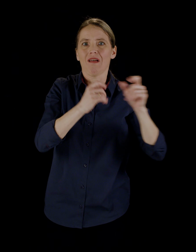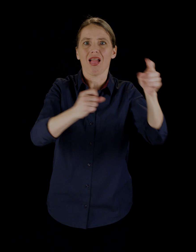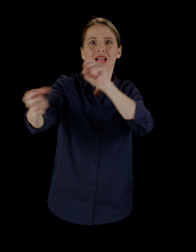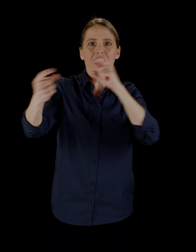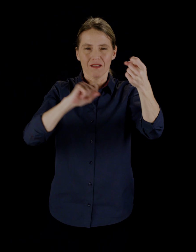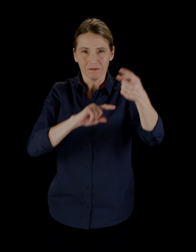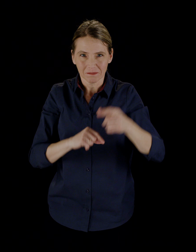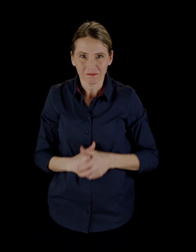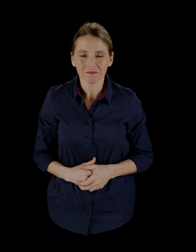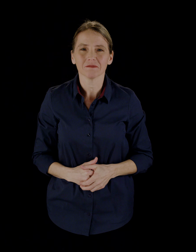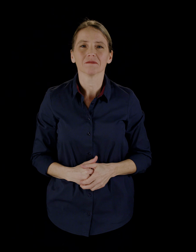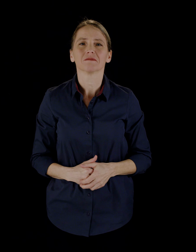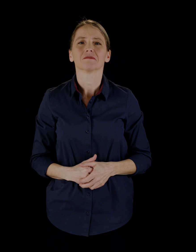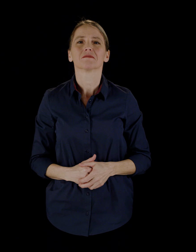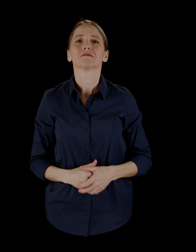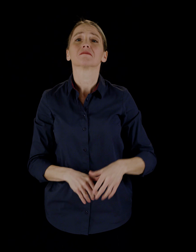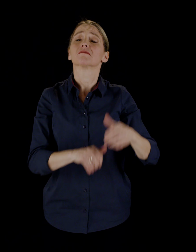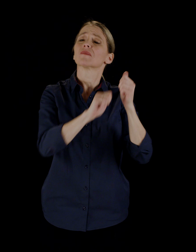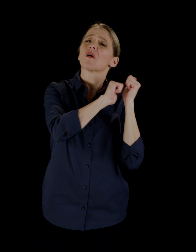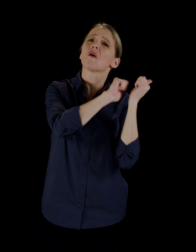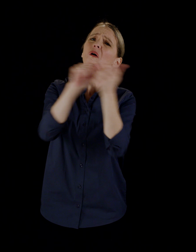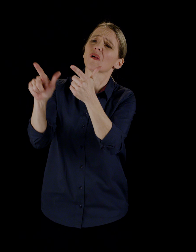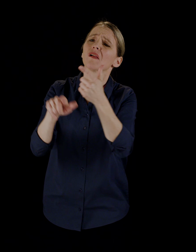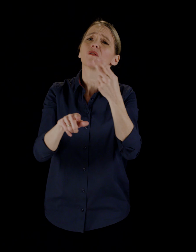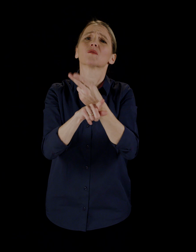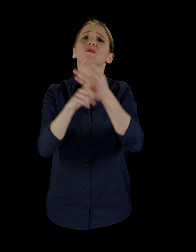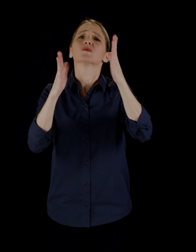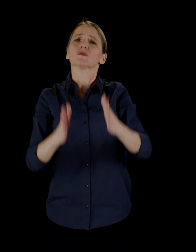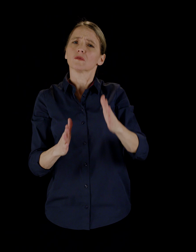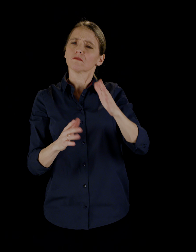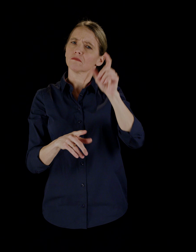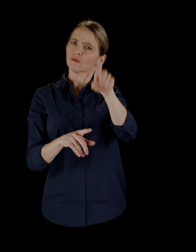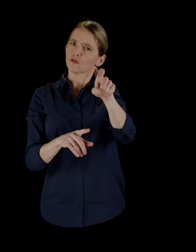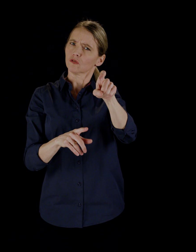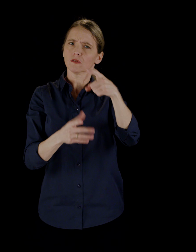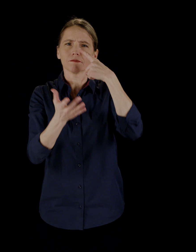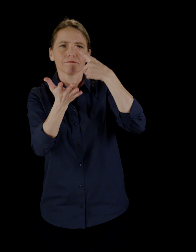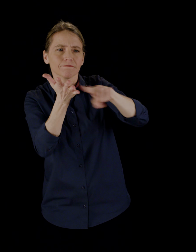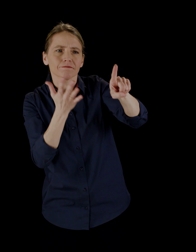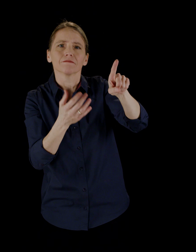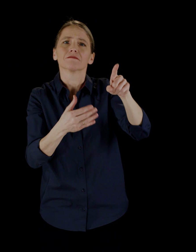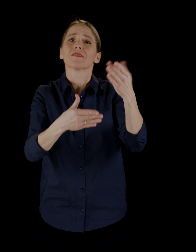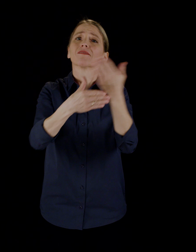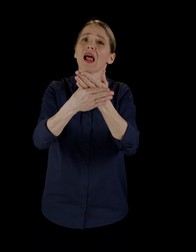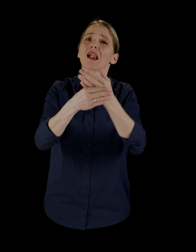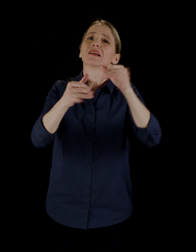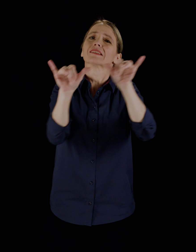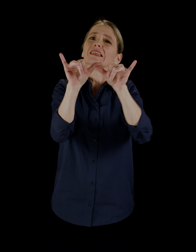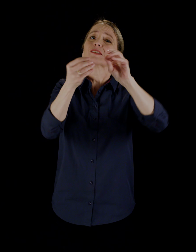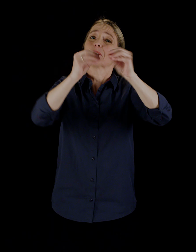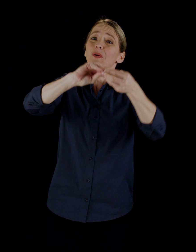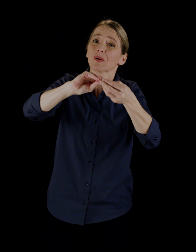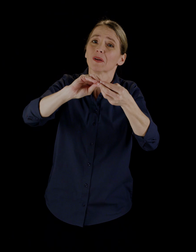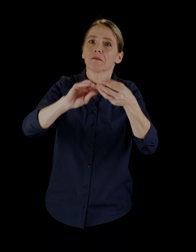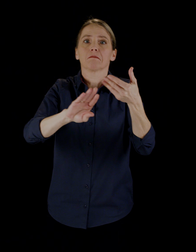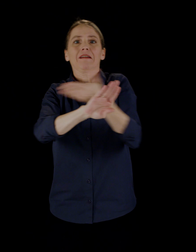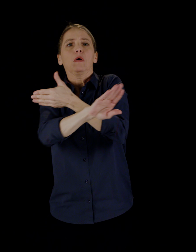video games, and movies. All users should also pay attention to notifications as they are provided.